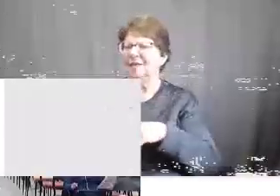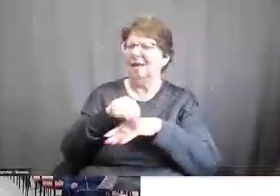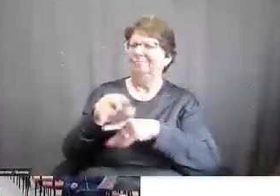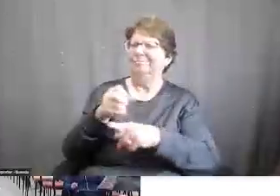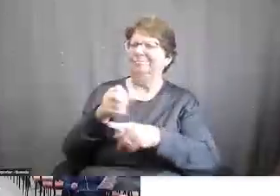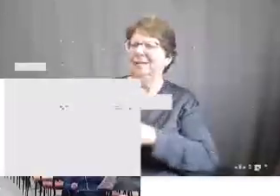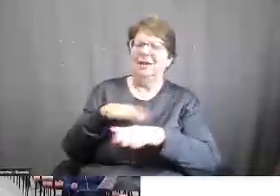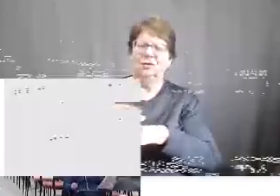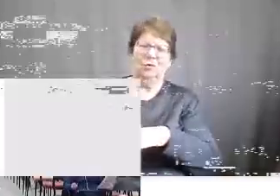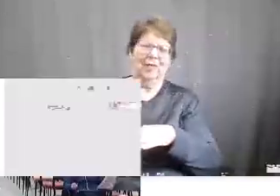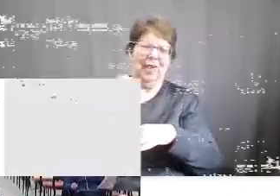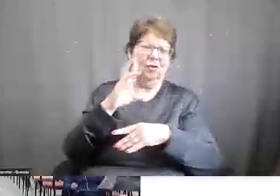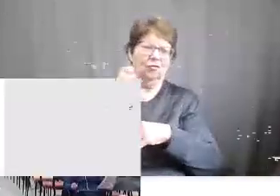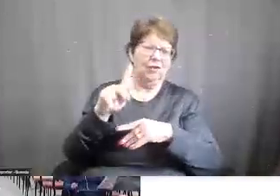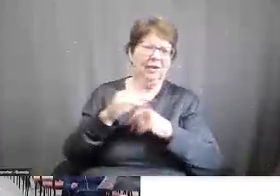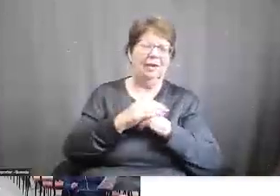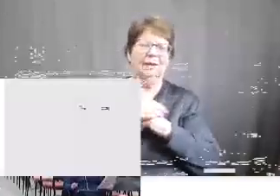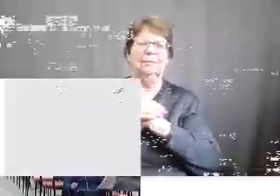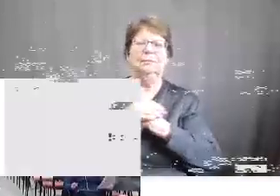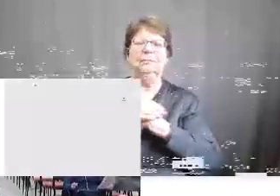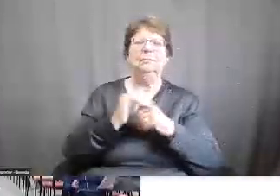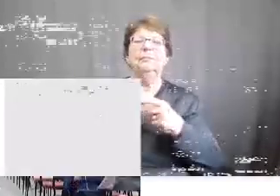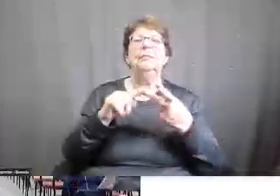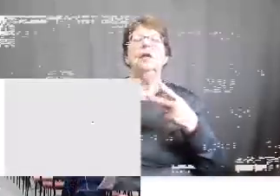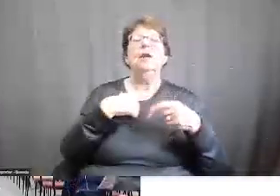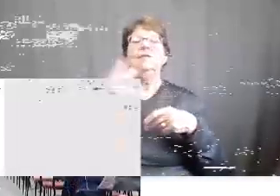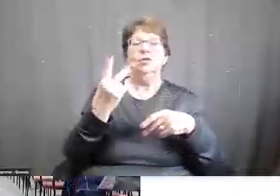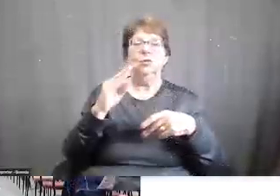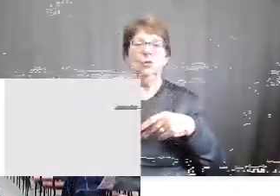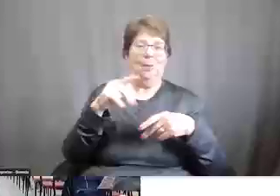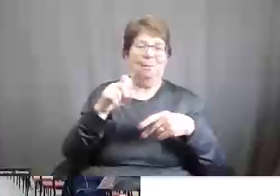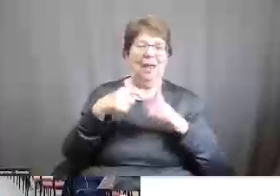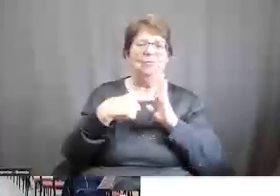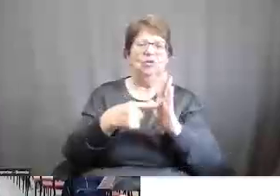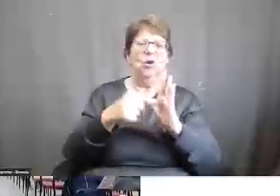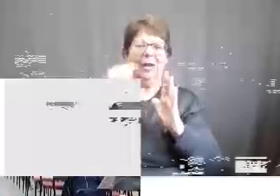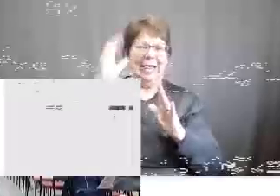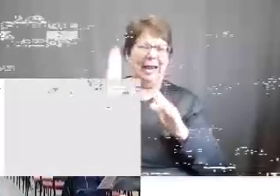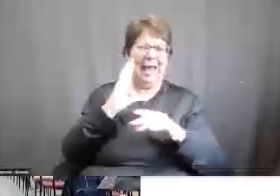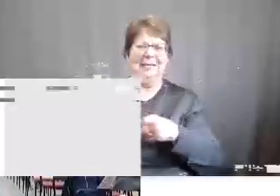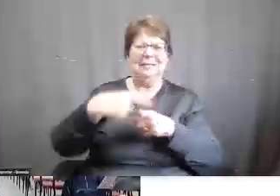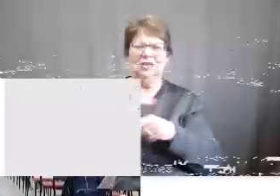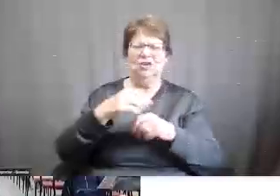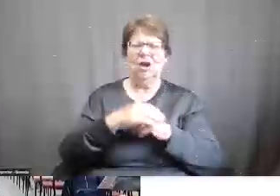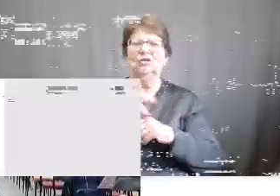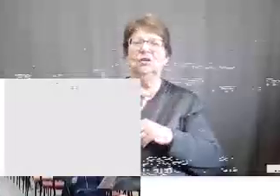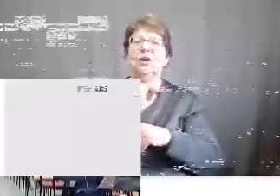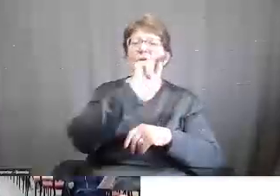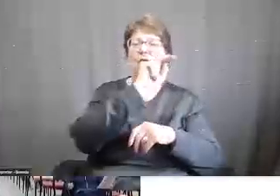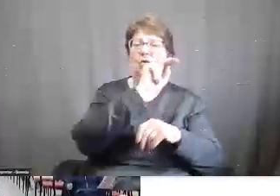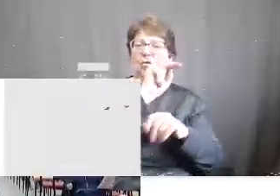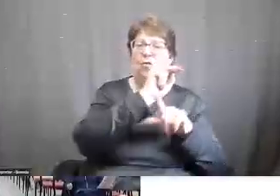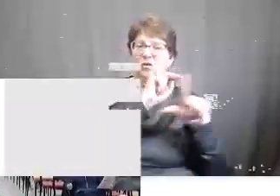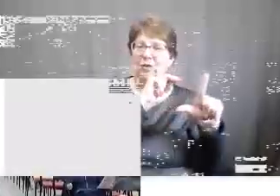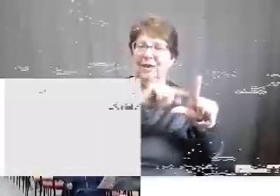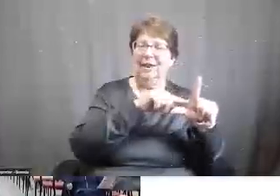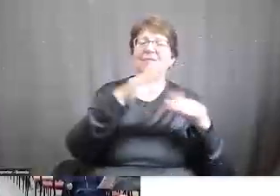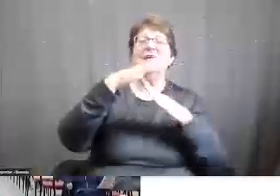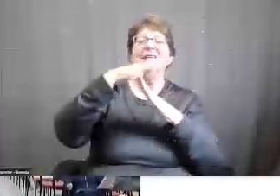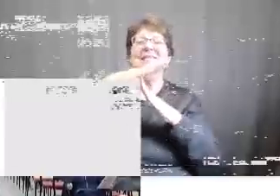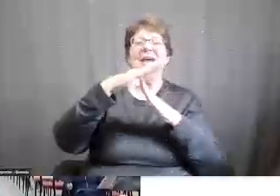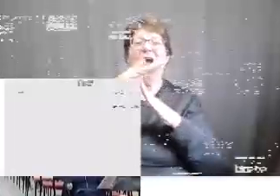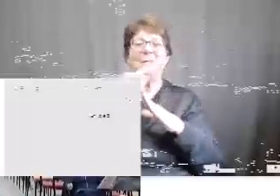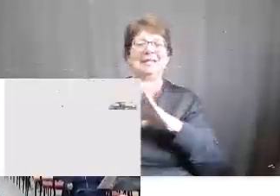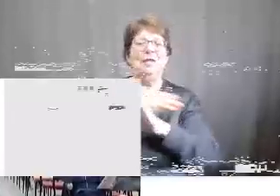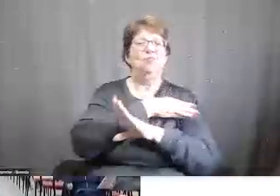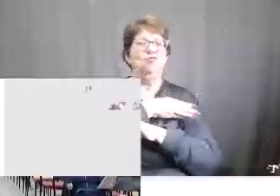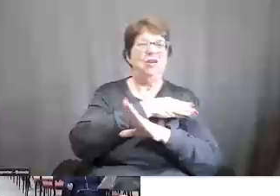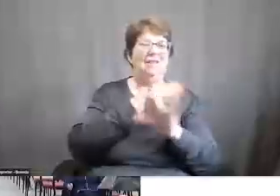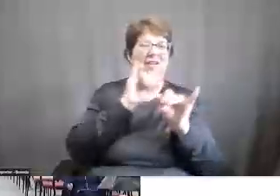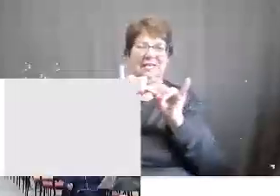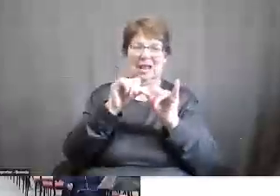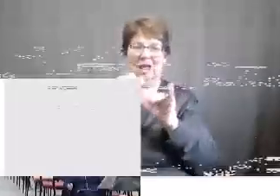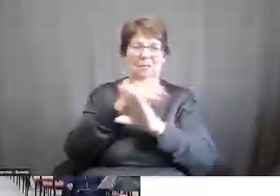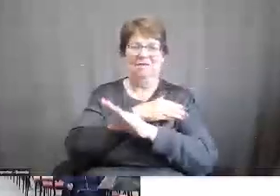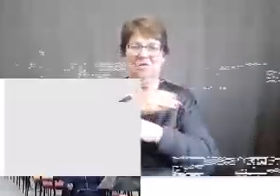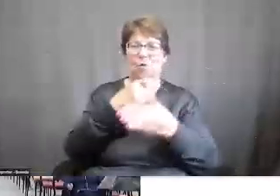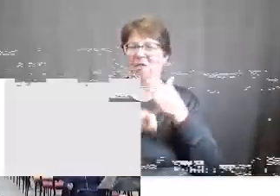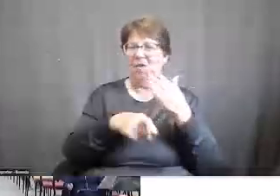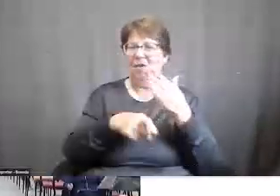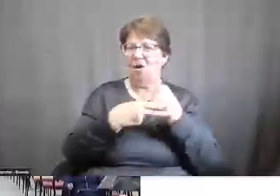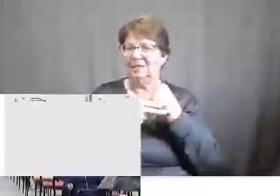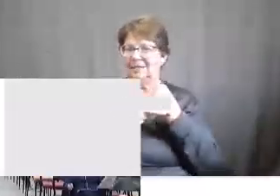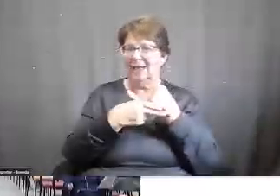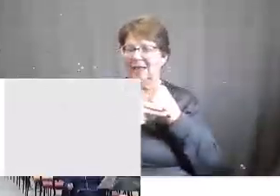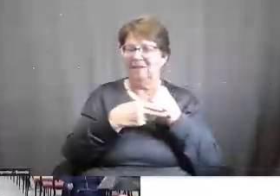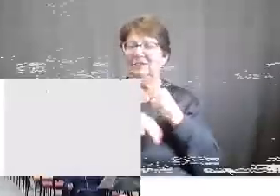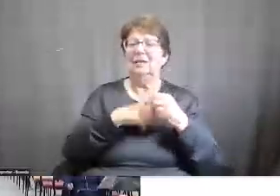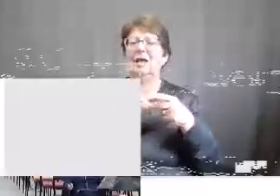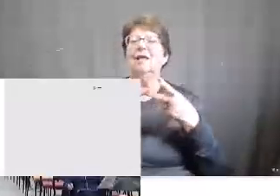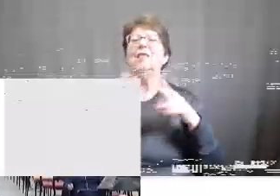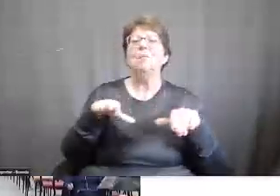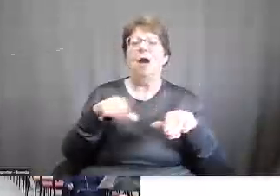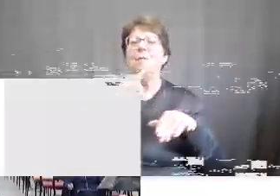Boardroom: Here we have, two maps showing the Alaska Junction. North is to the left here. The top is the previous alignment before the cost-saving measure levers, and the bottom is the cost-saving alternative.